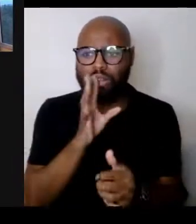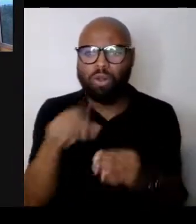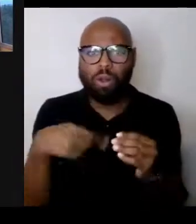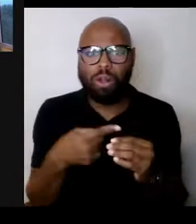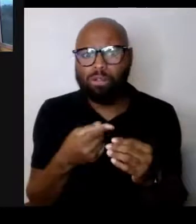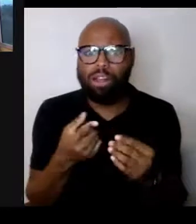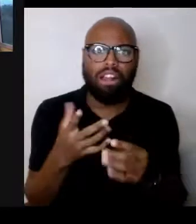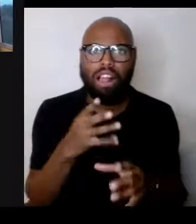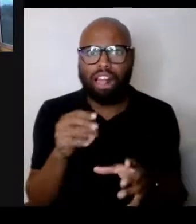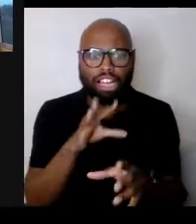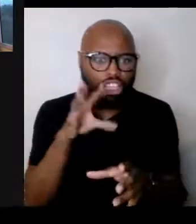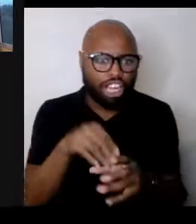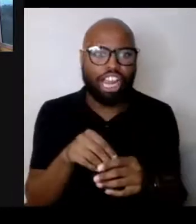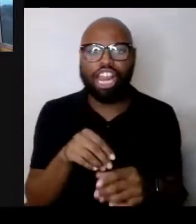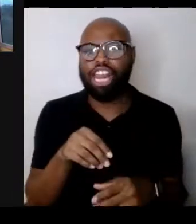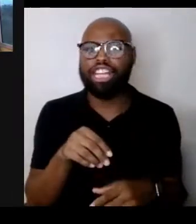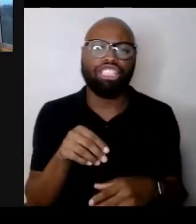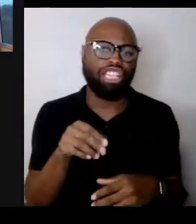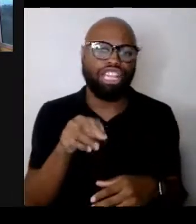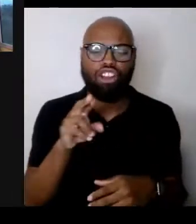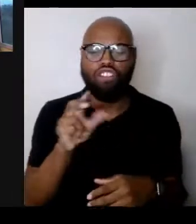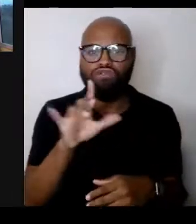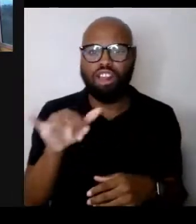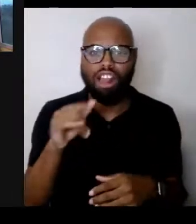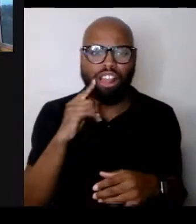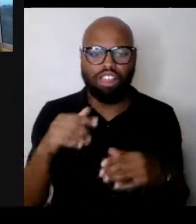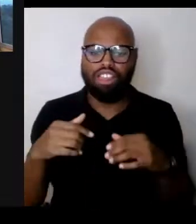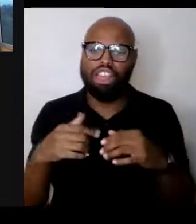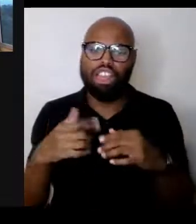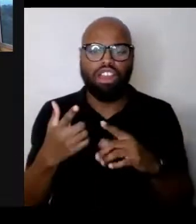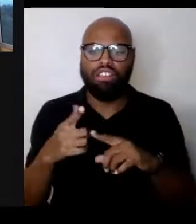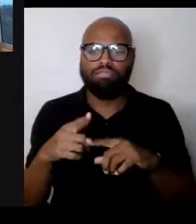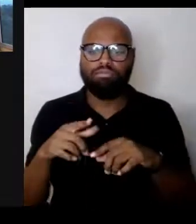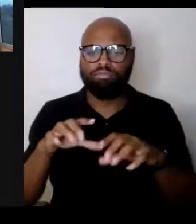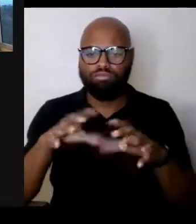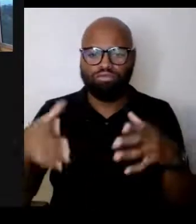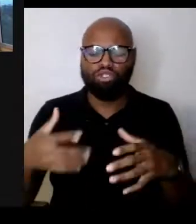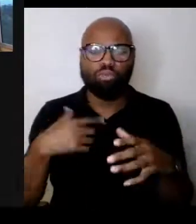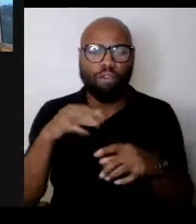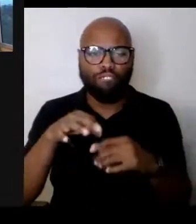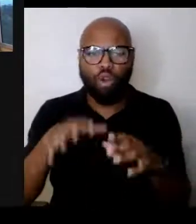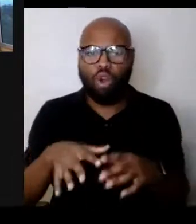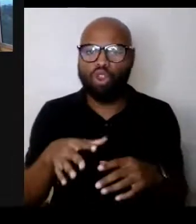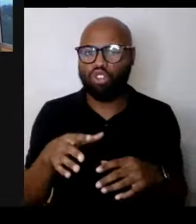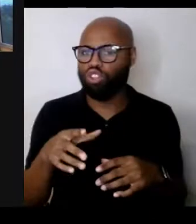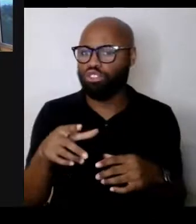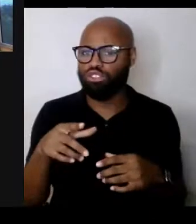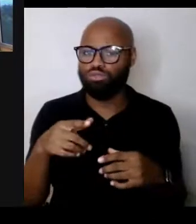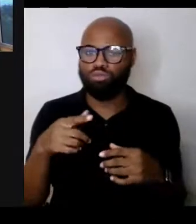as we're going into election time. But also reminding us of the flip side of that,